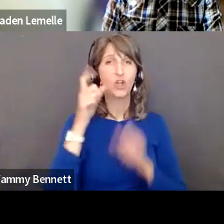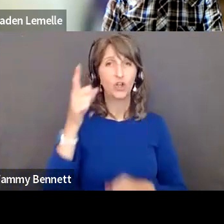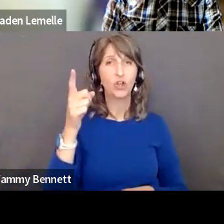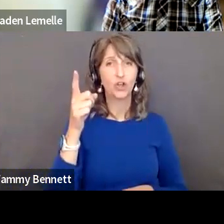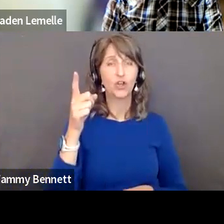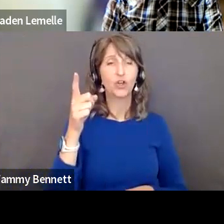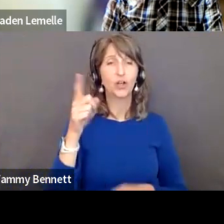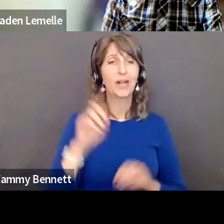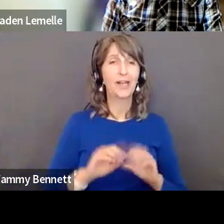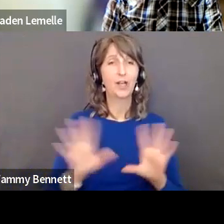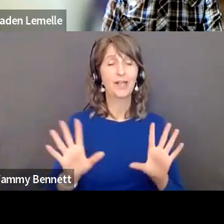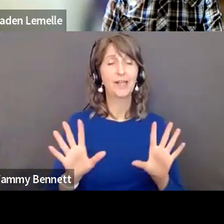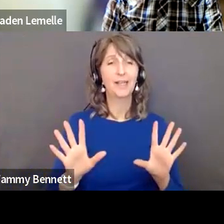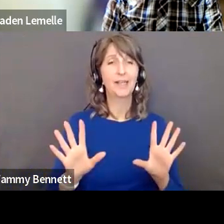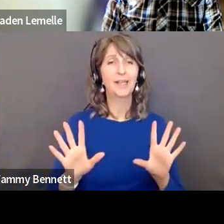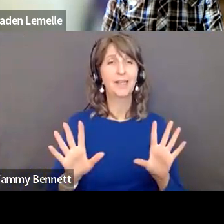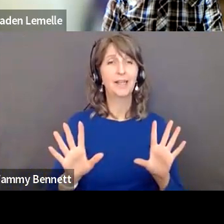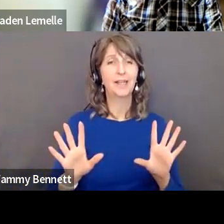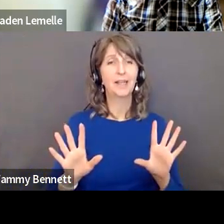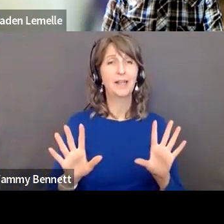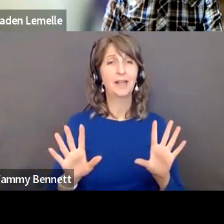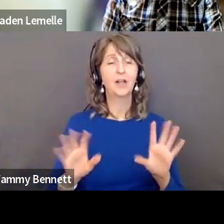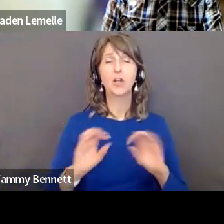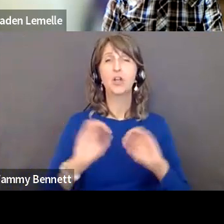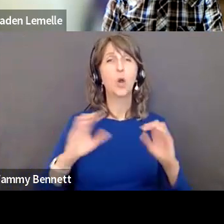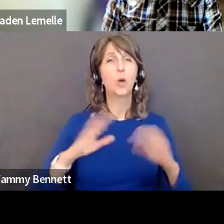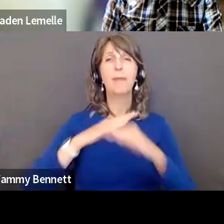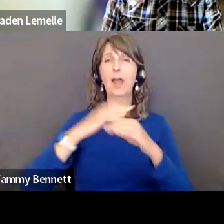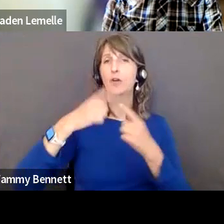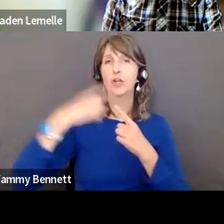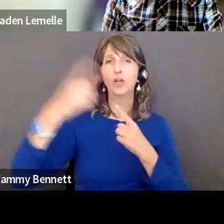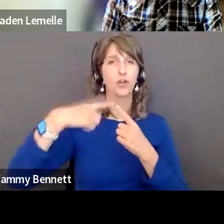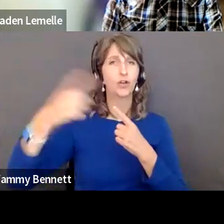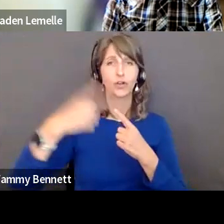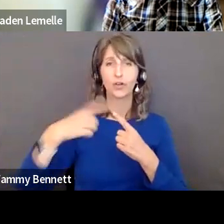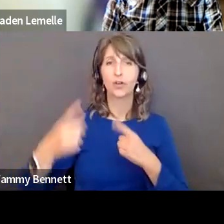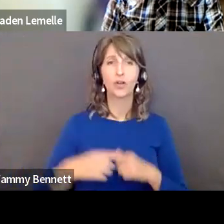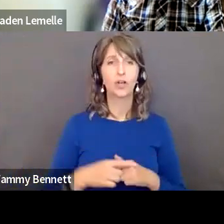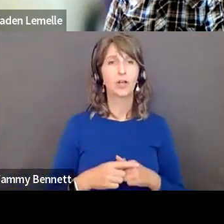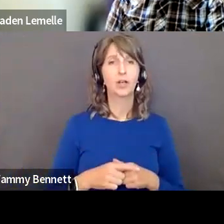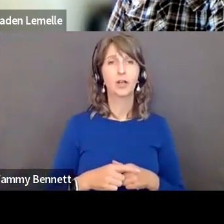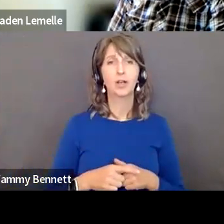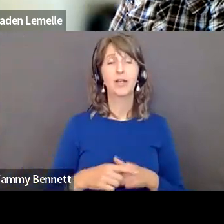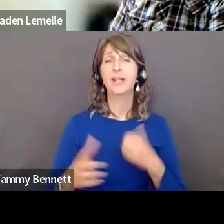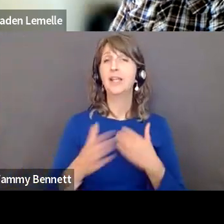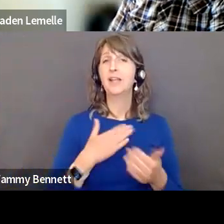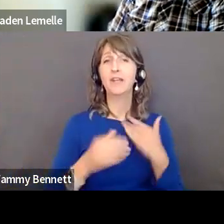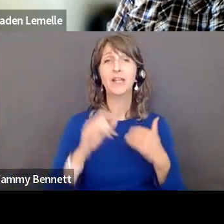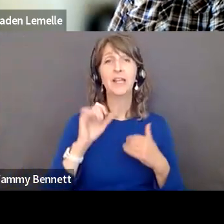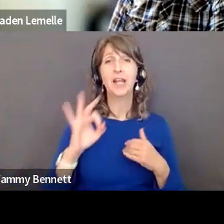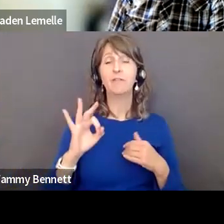Clearly, but it wouldn't be any type of barrier. With us despite being an allowed classroom or full classroom is too much going on.